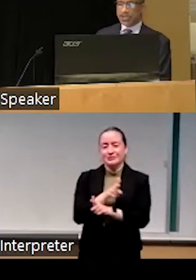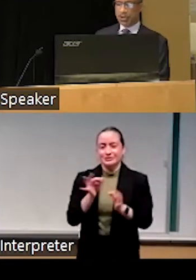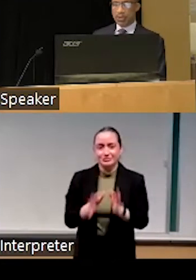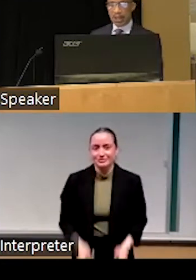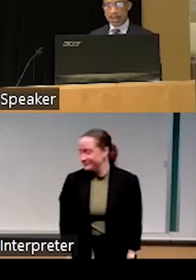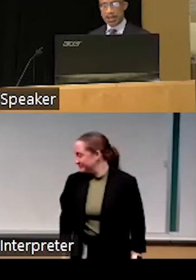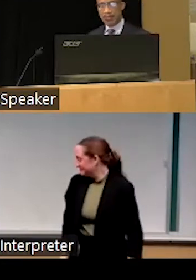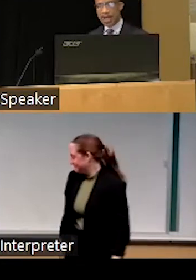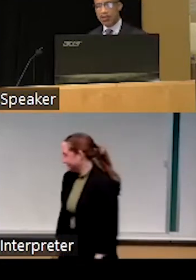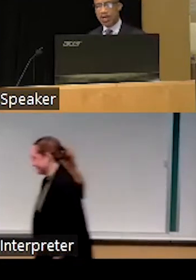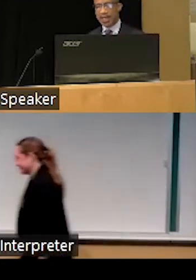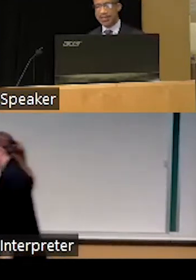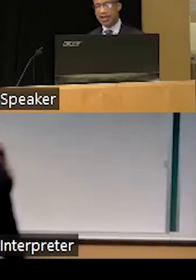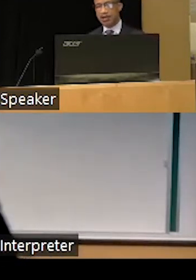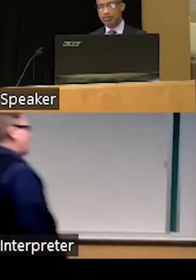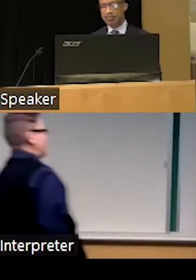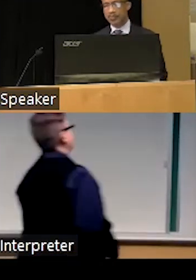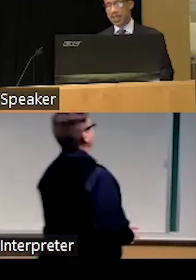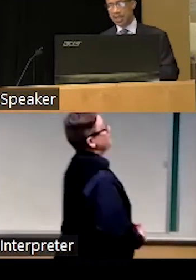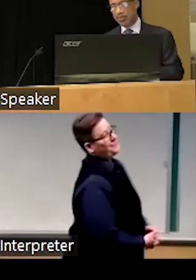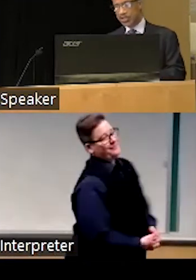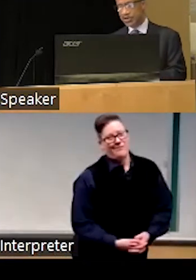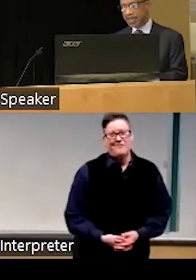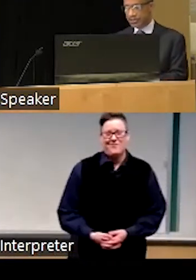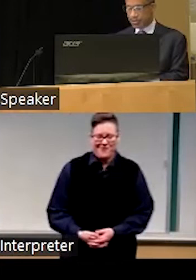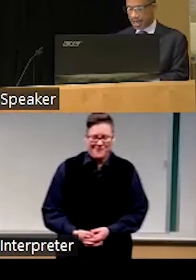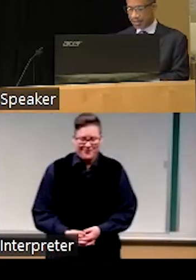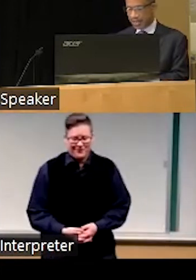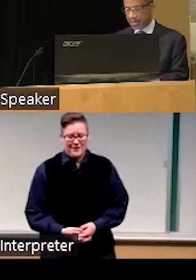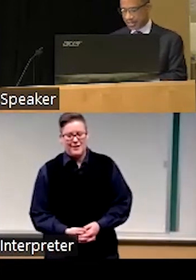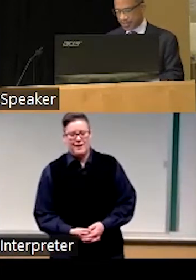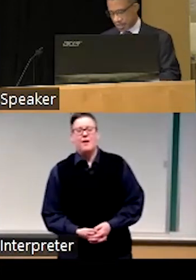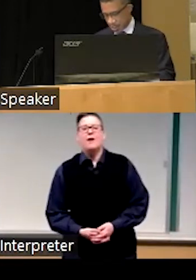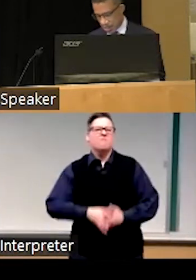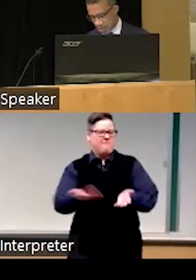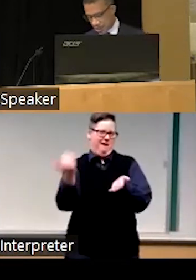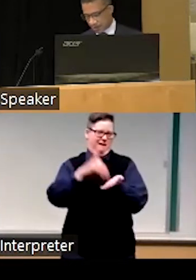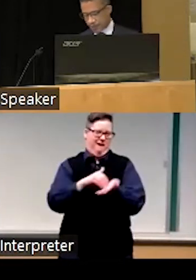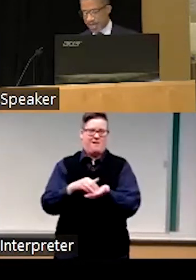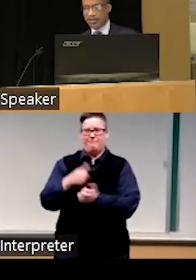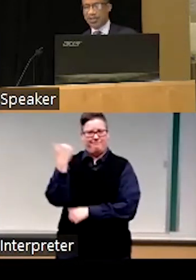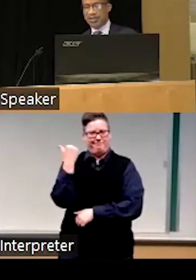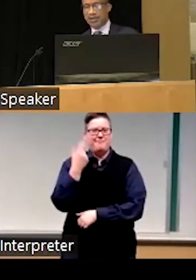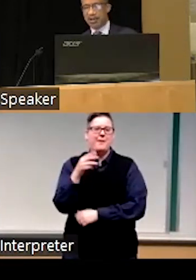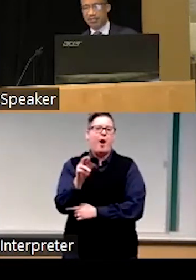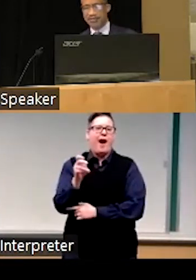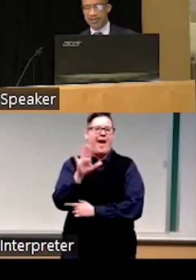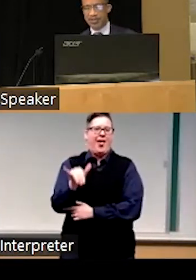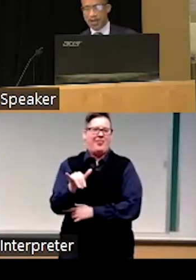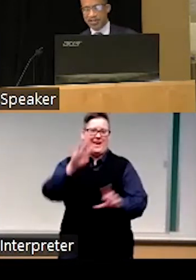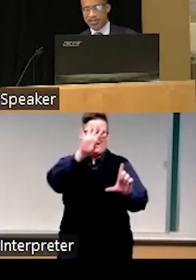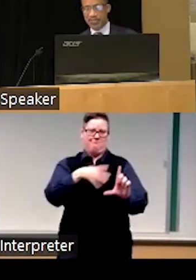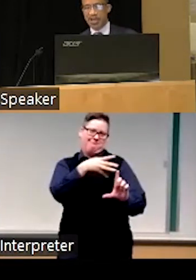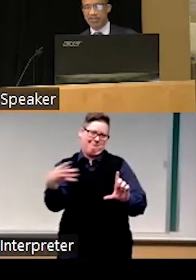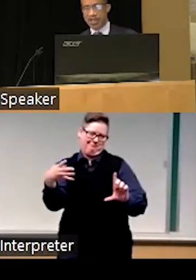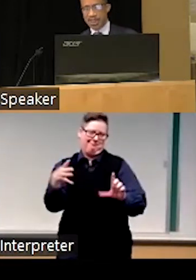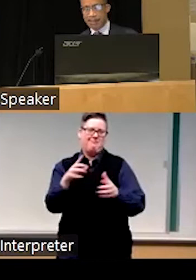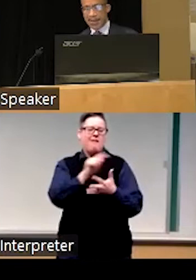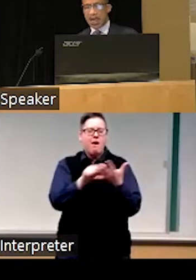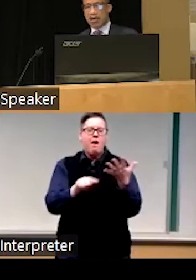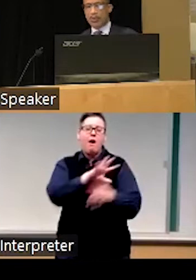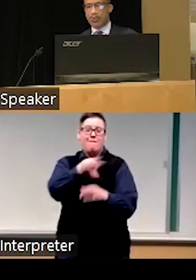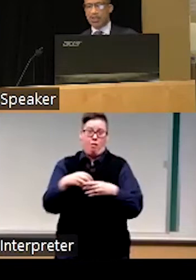so in in many ways um returning to Dr Anthony's uh Matrix of the dimensions of recovery uh when